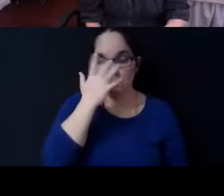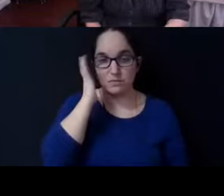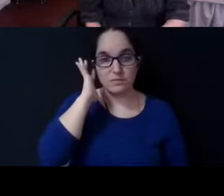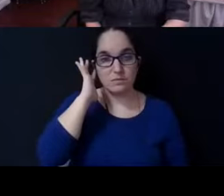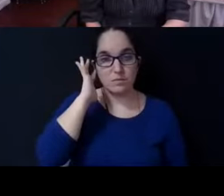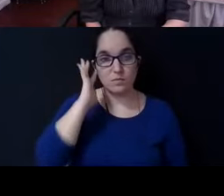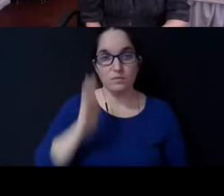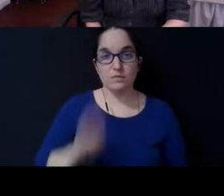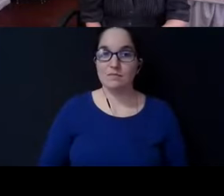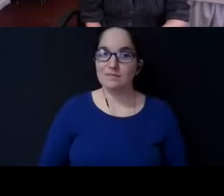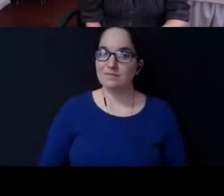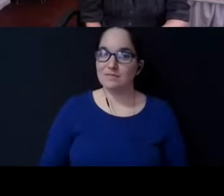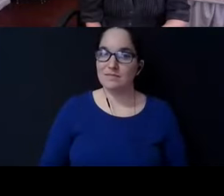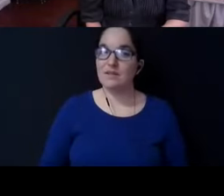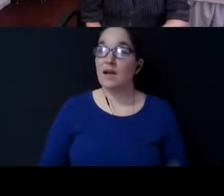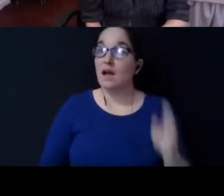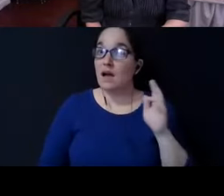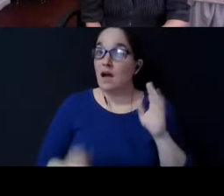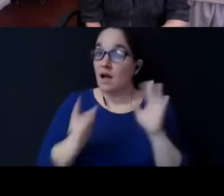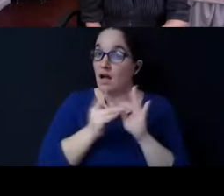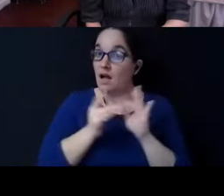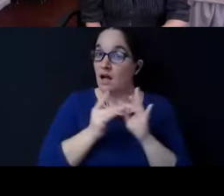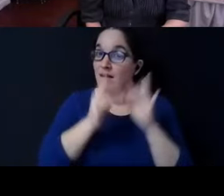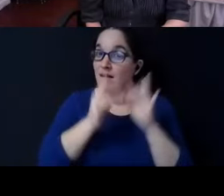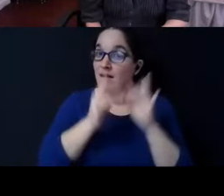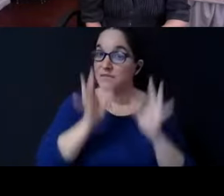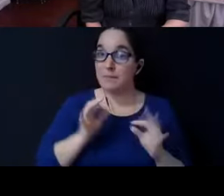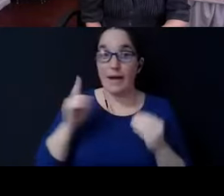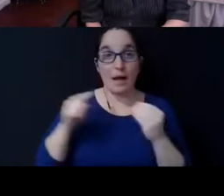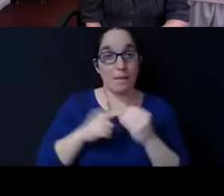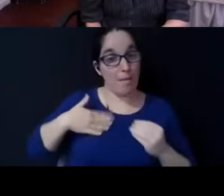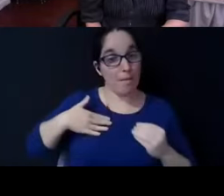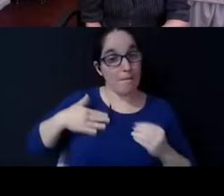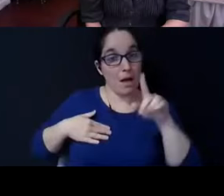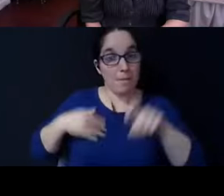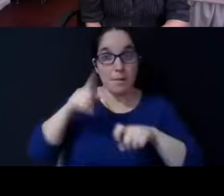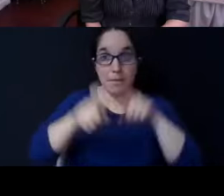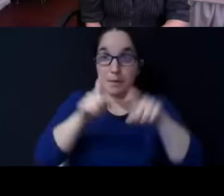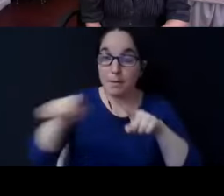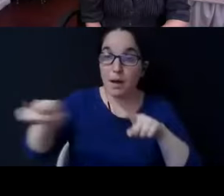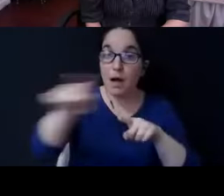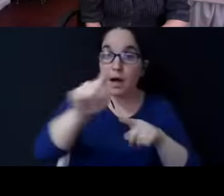The feedback that I got was that the questions that I asked were really good, so that made me